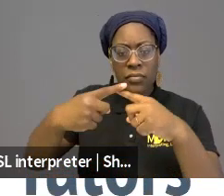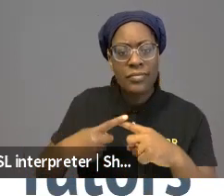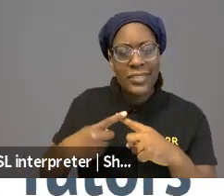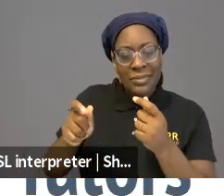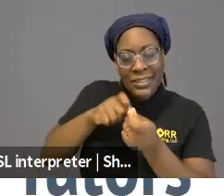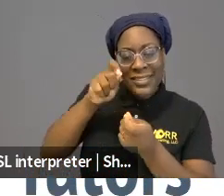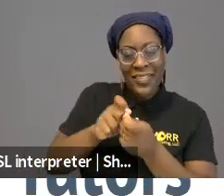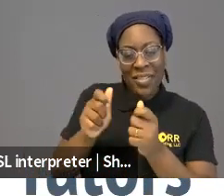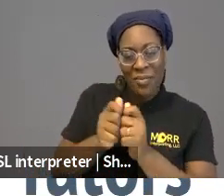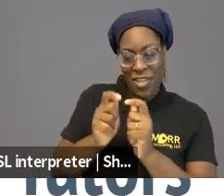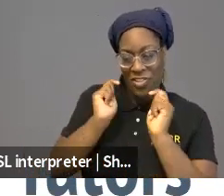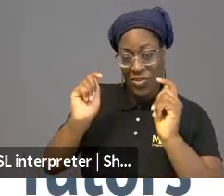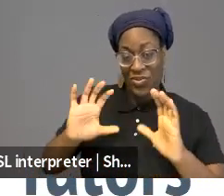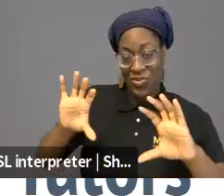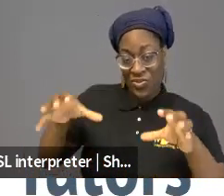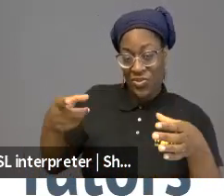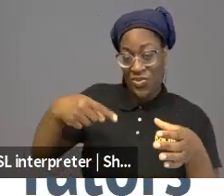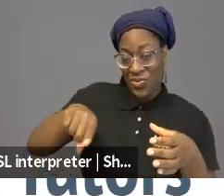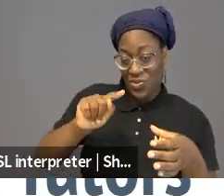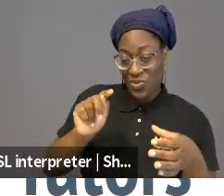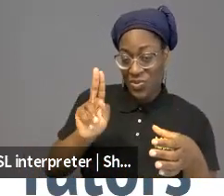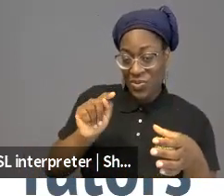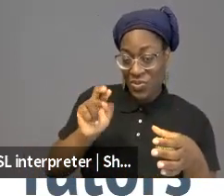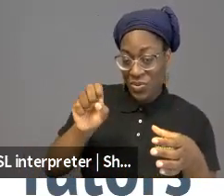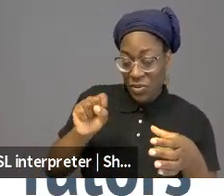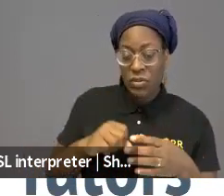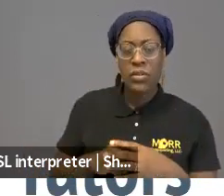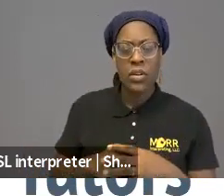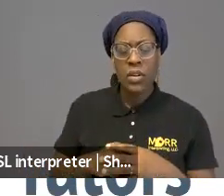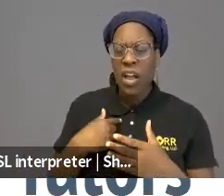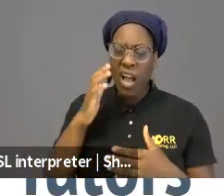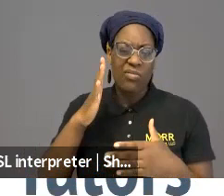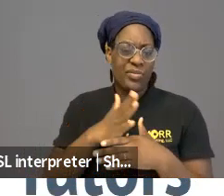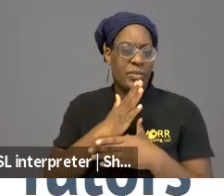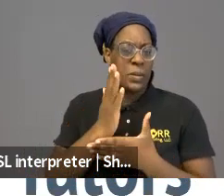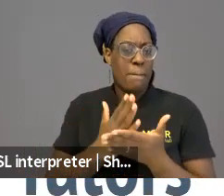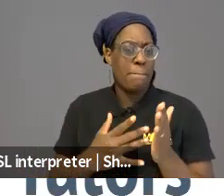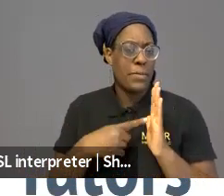I'll give some examples from my particular writing center. So the tutors in my writing center have